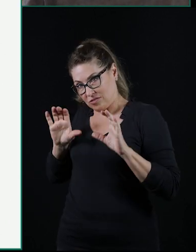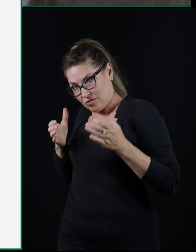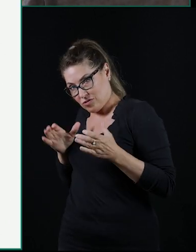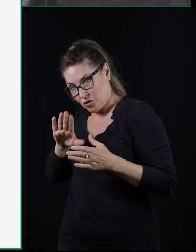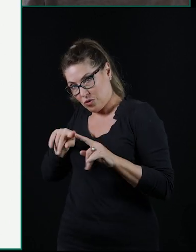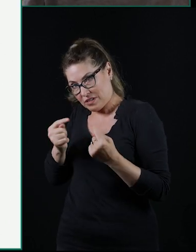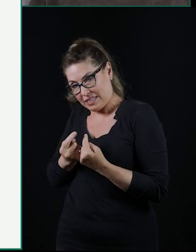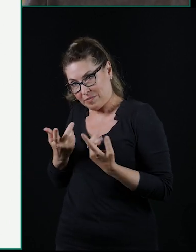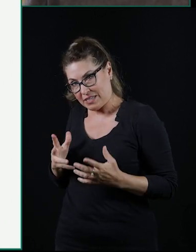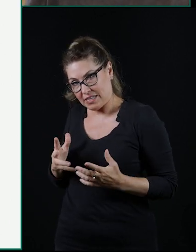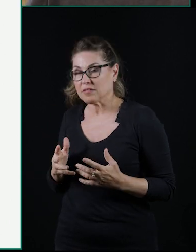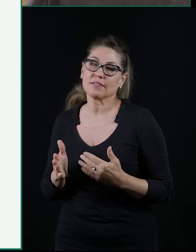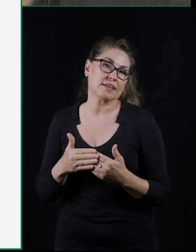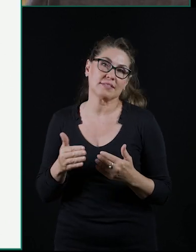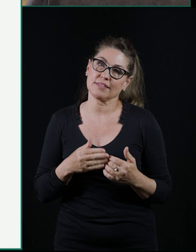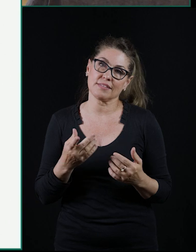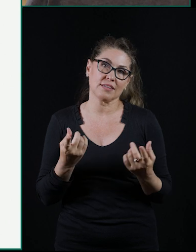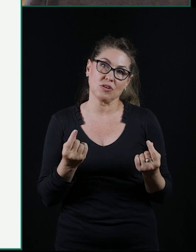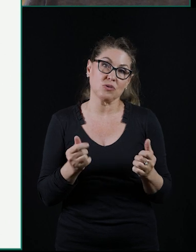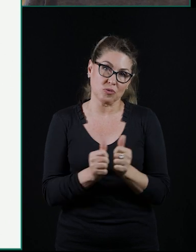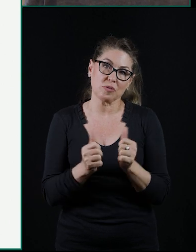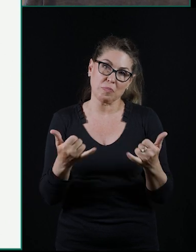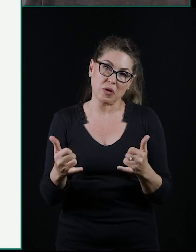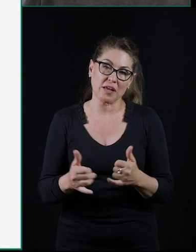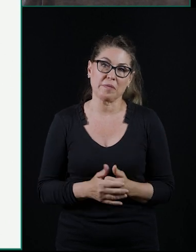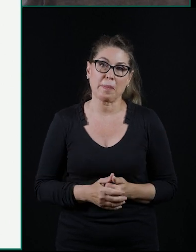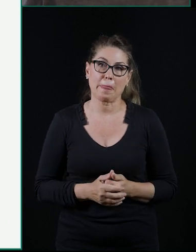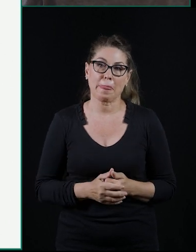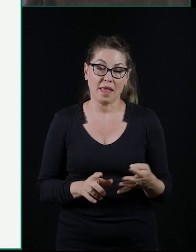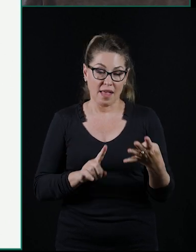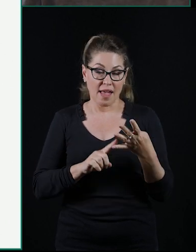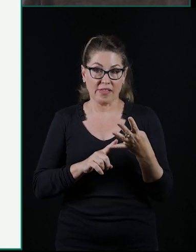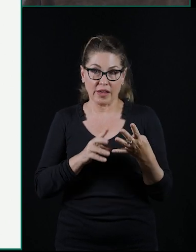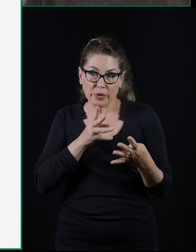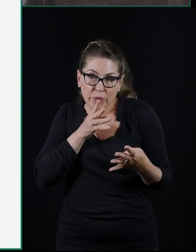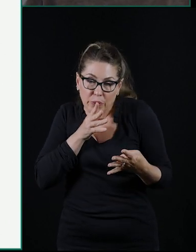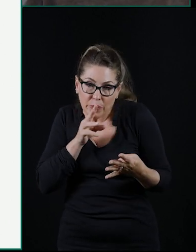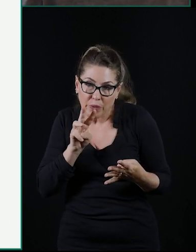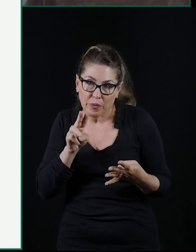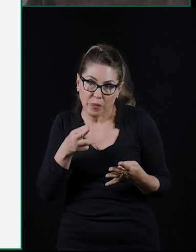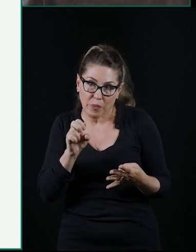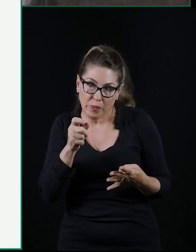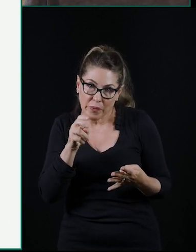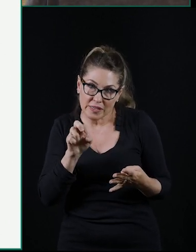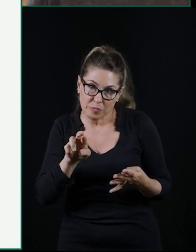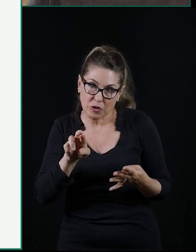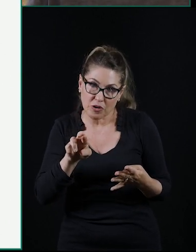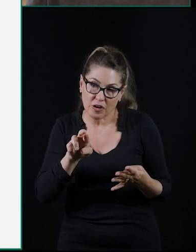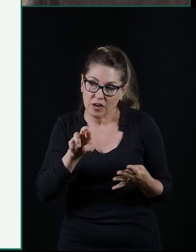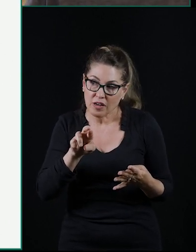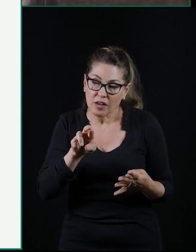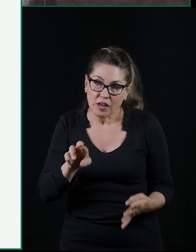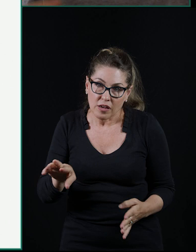That's also very easy to do on Party. And whisper is where you highlight a person to send audio